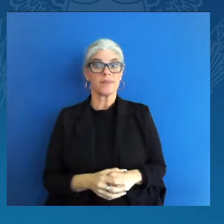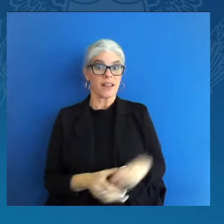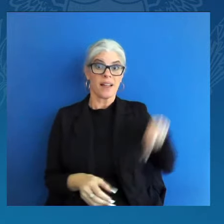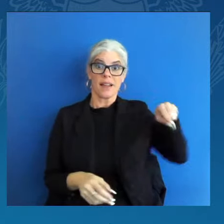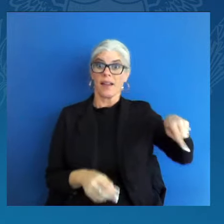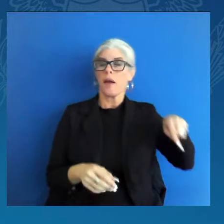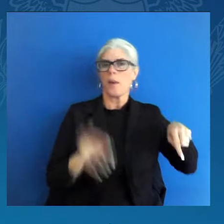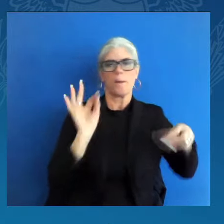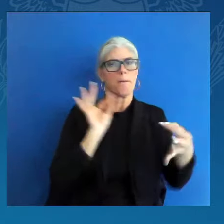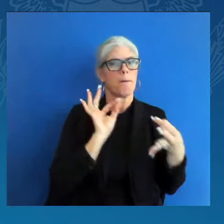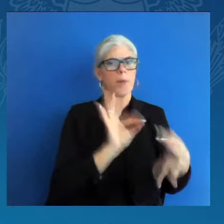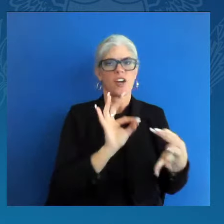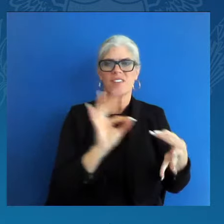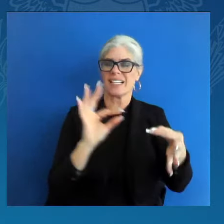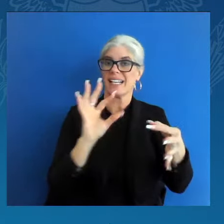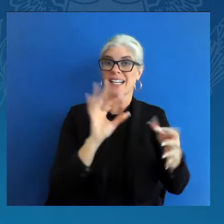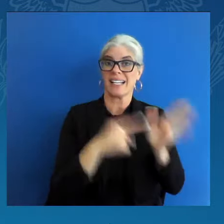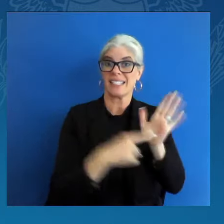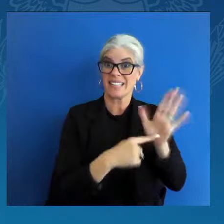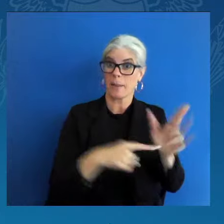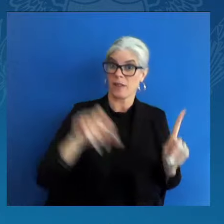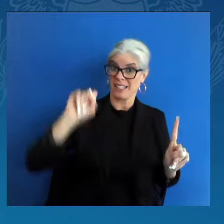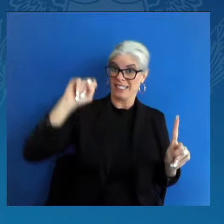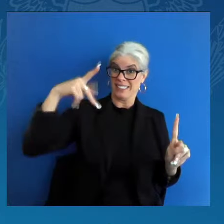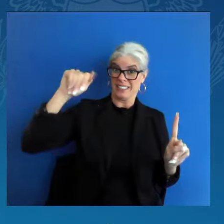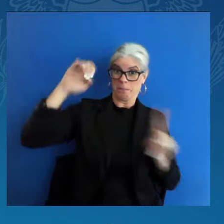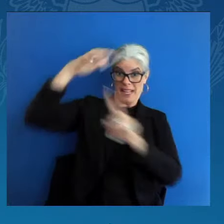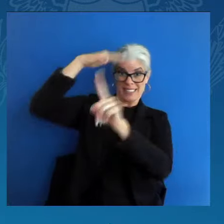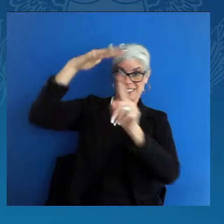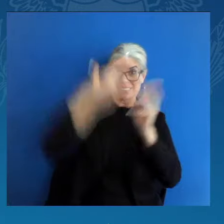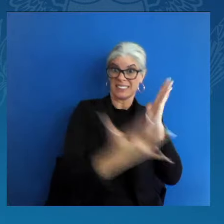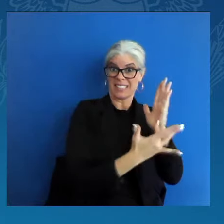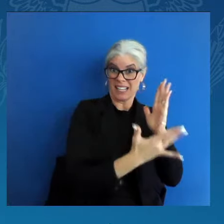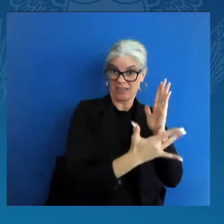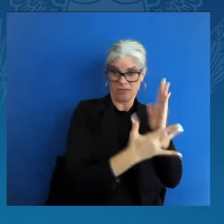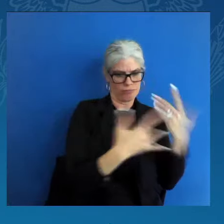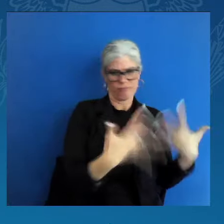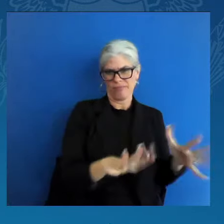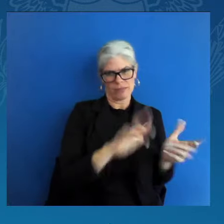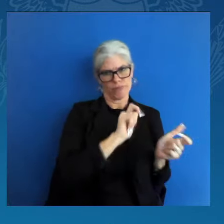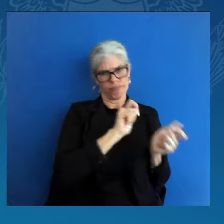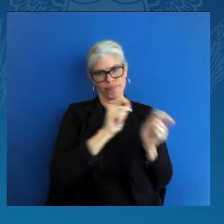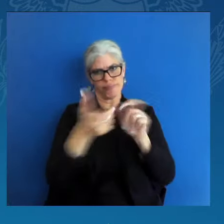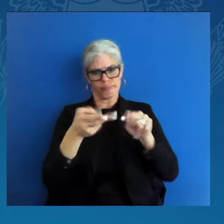the global positioning system has grown into a cornerstone of our international community,